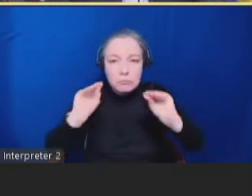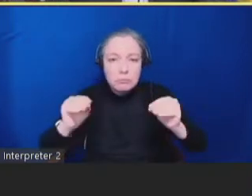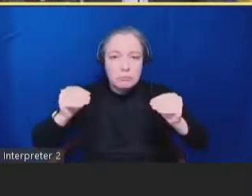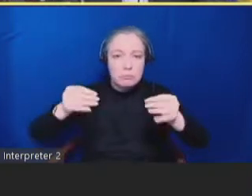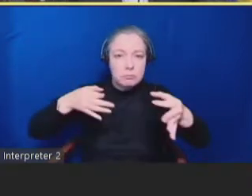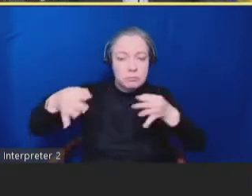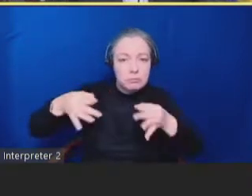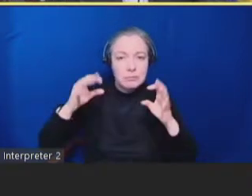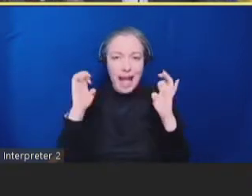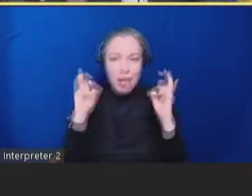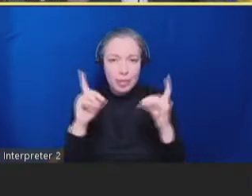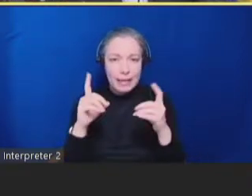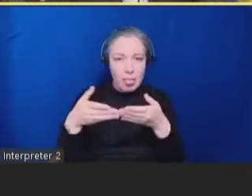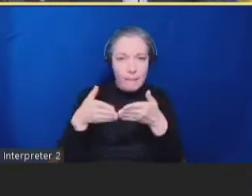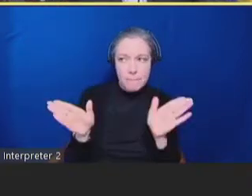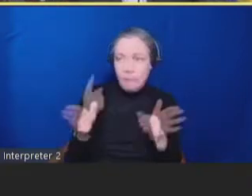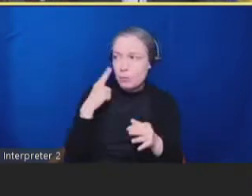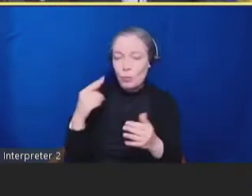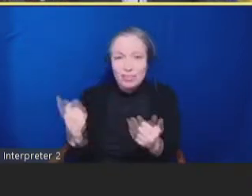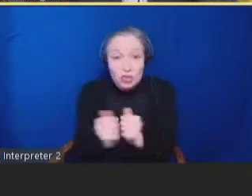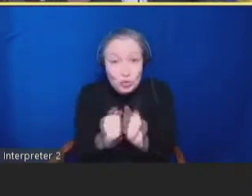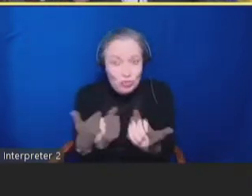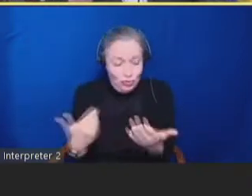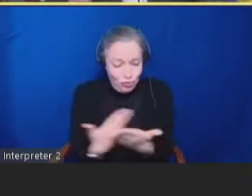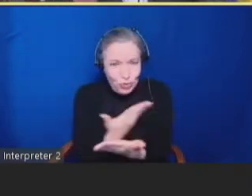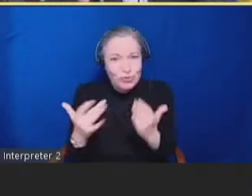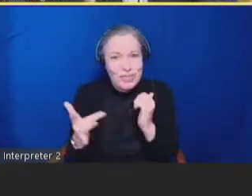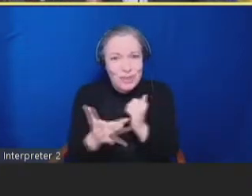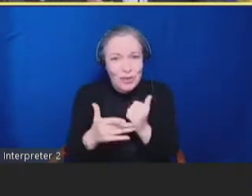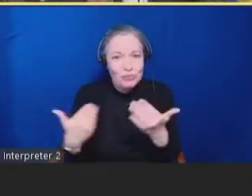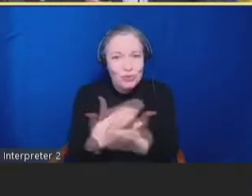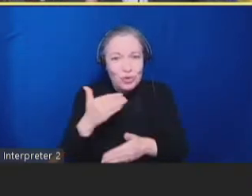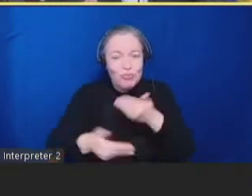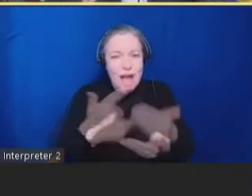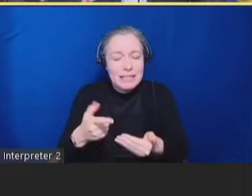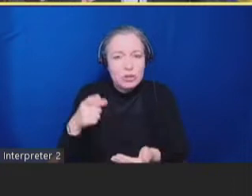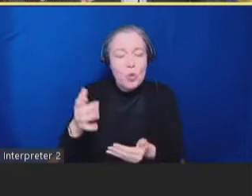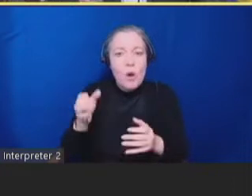of what they need, the new processes, so we get there by and along the way. I'm going to take